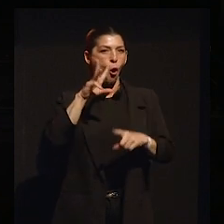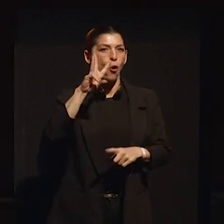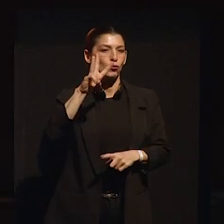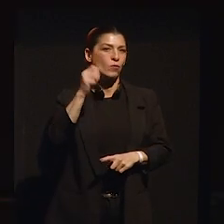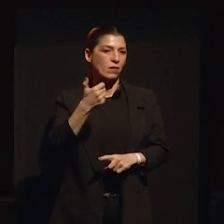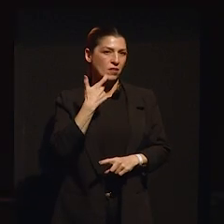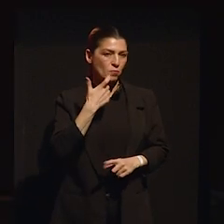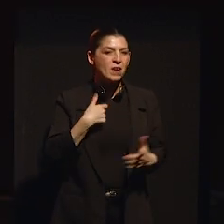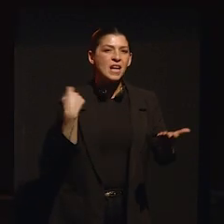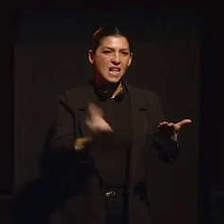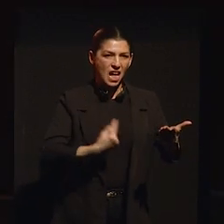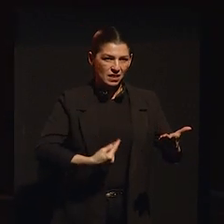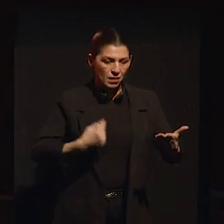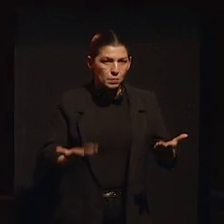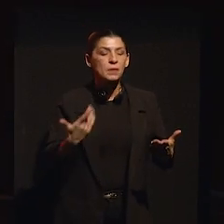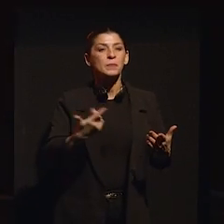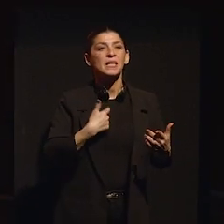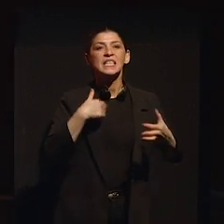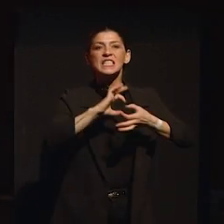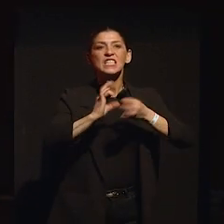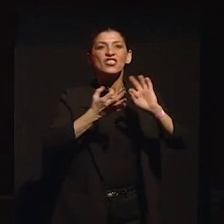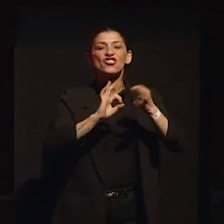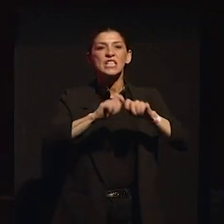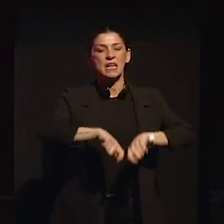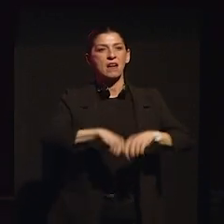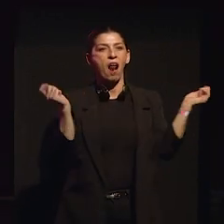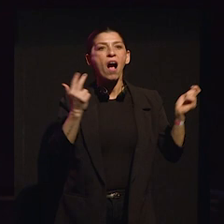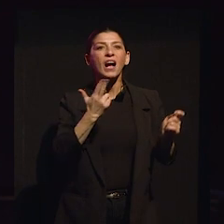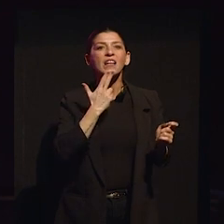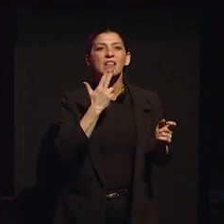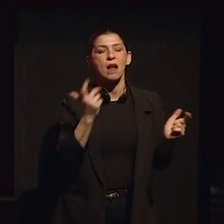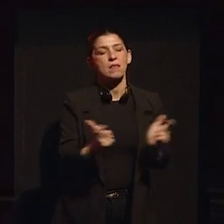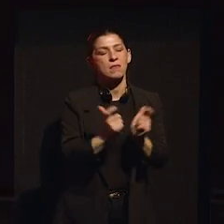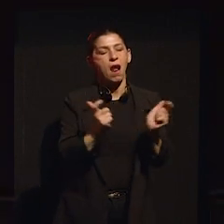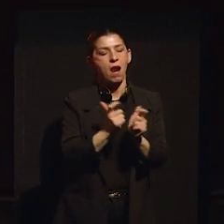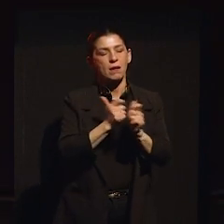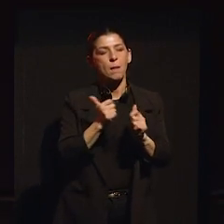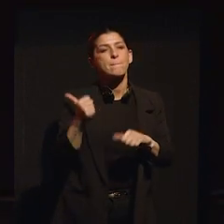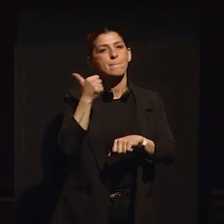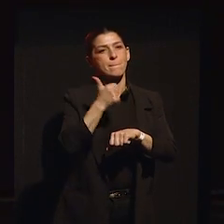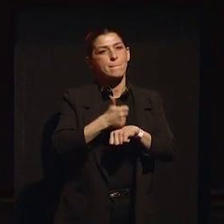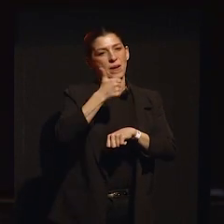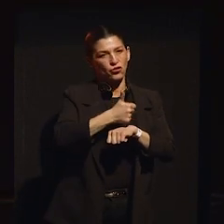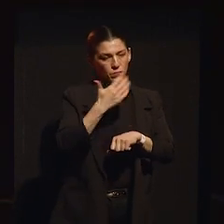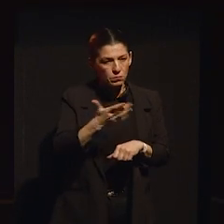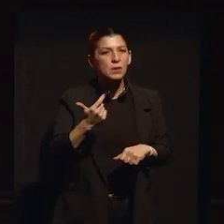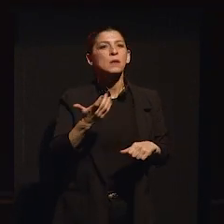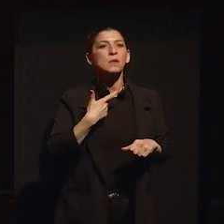I’m a writer and the chair of an association called Chain Breaking Women. I’m a feminist, an environmental and animal activist.